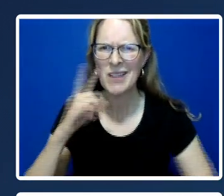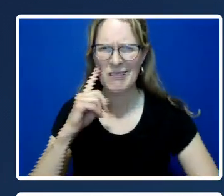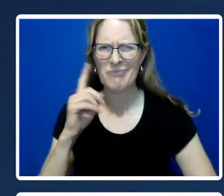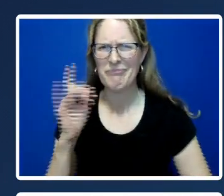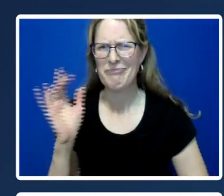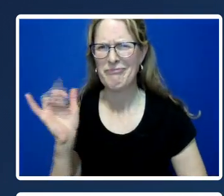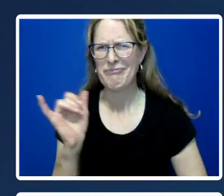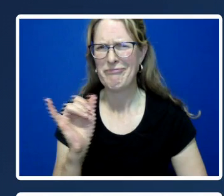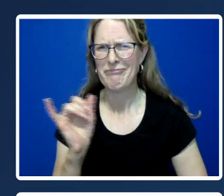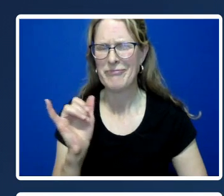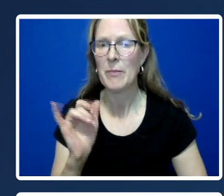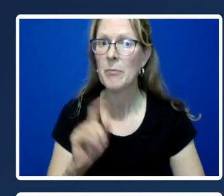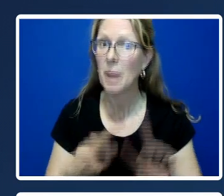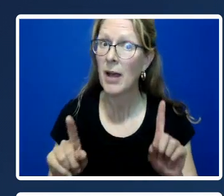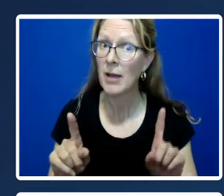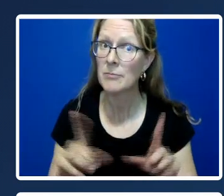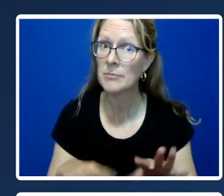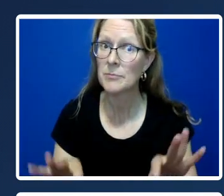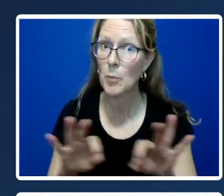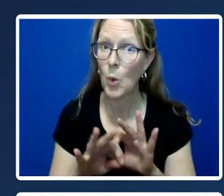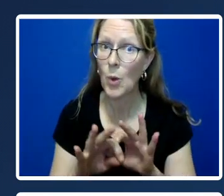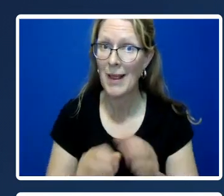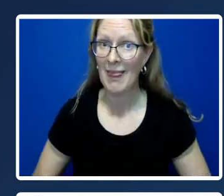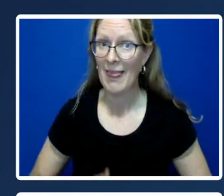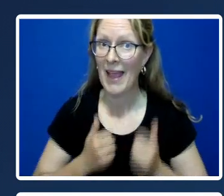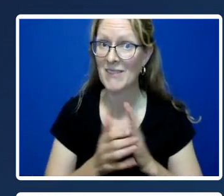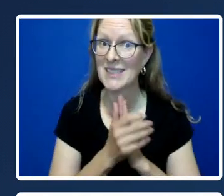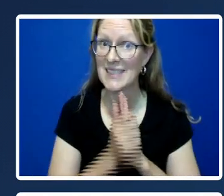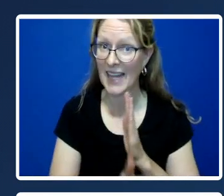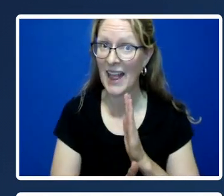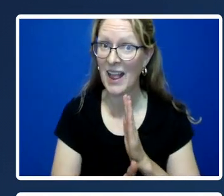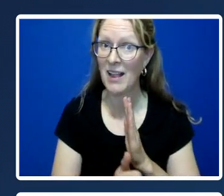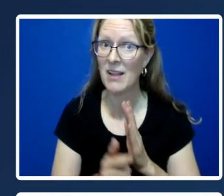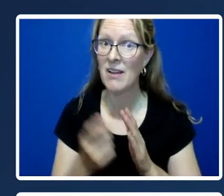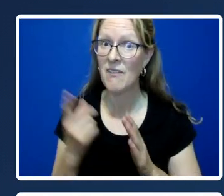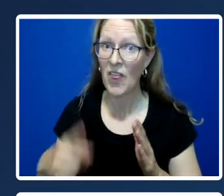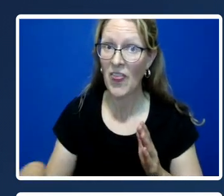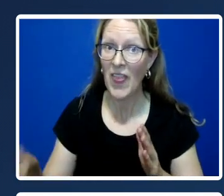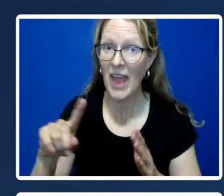life skill for these kids to gain the confidence to navigate the D.C. metro system on their own.